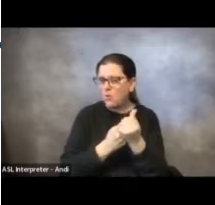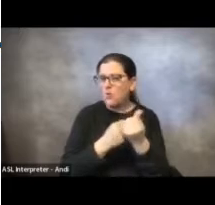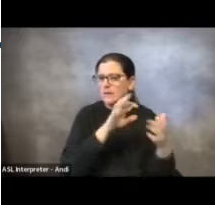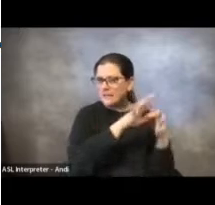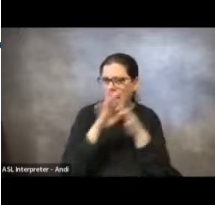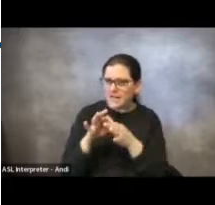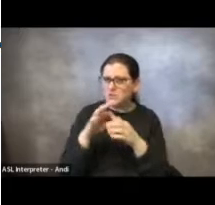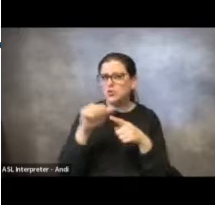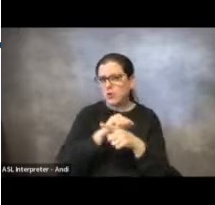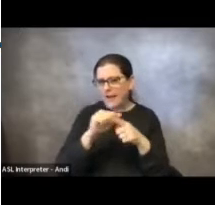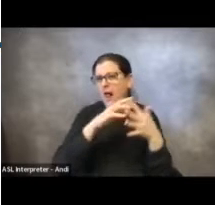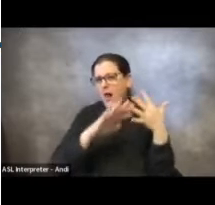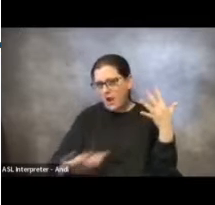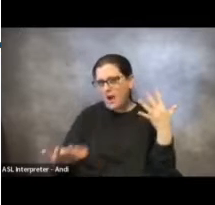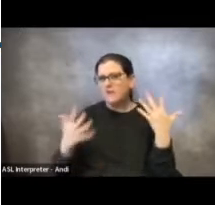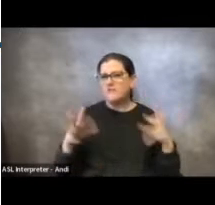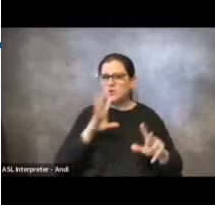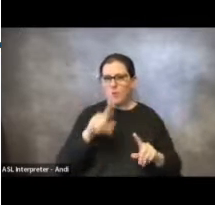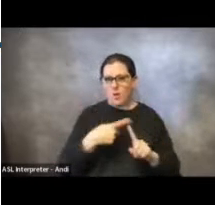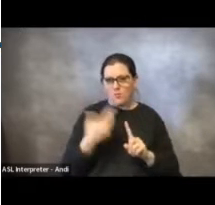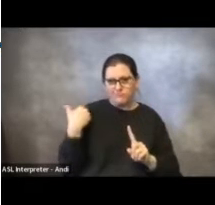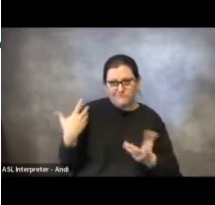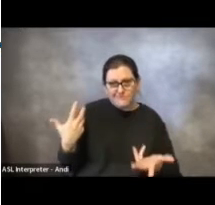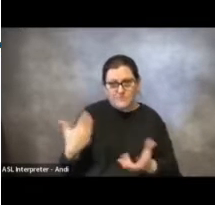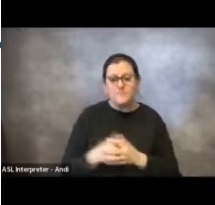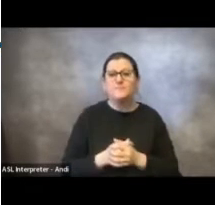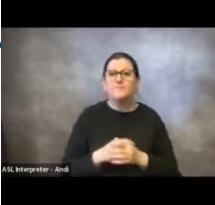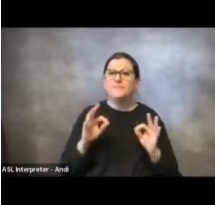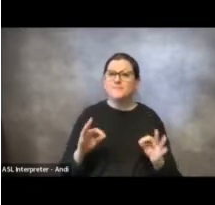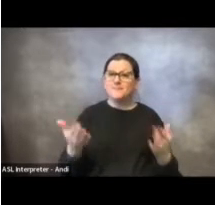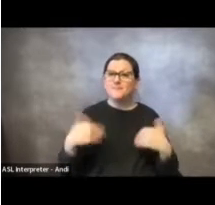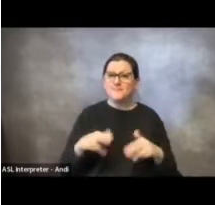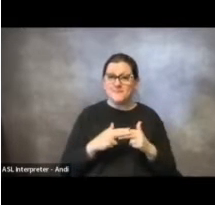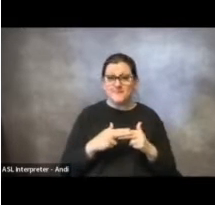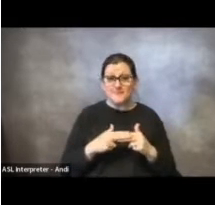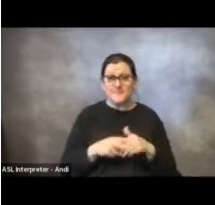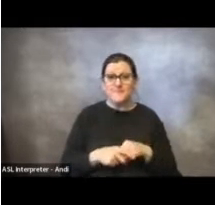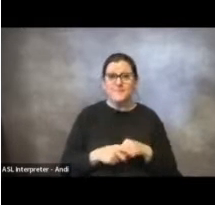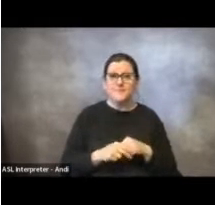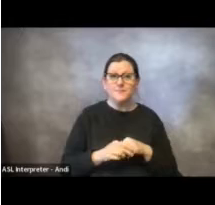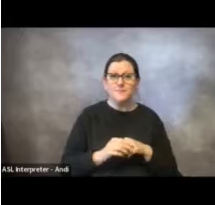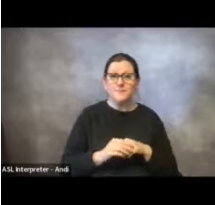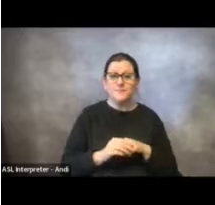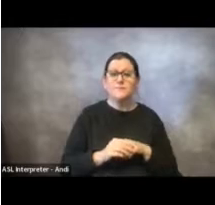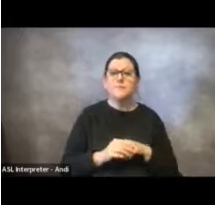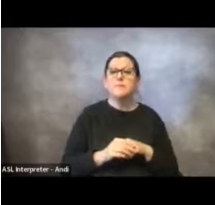etc, that we've already talked about. Okay, next slide, please. So though, that's the